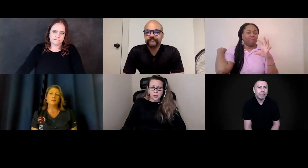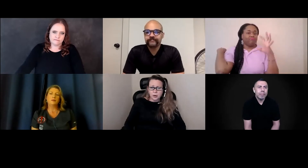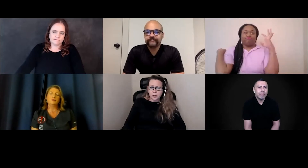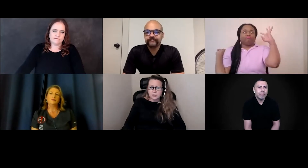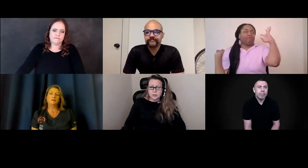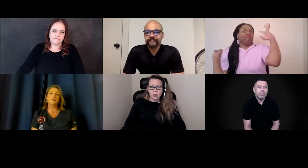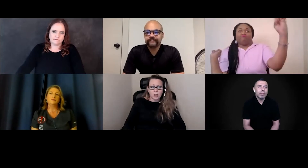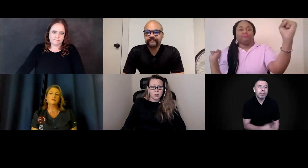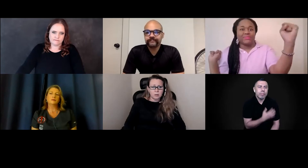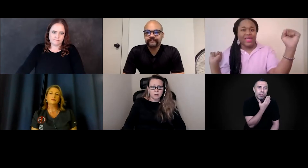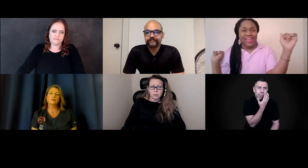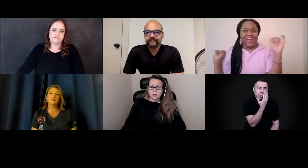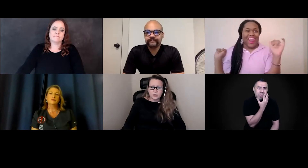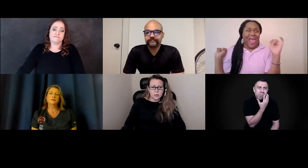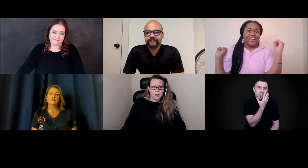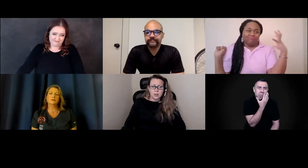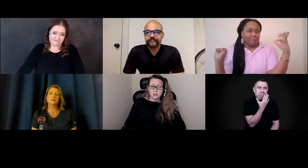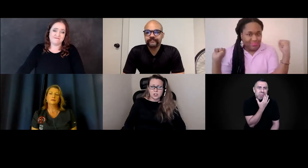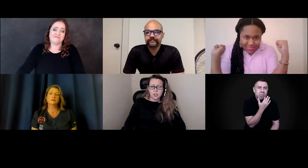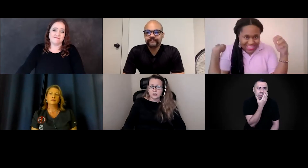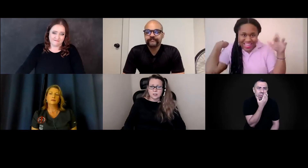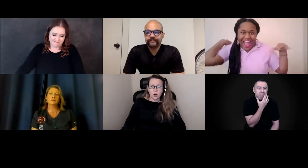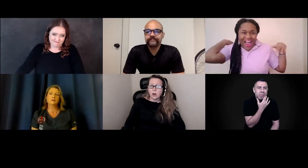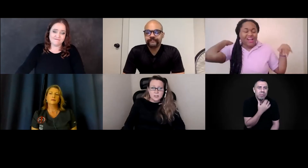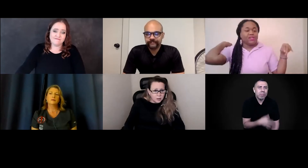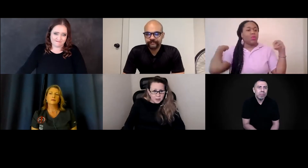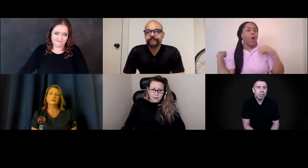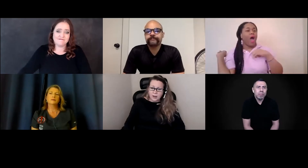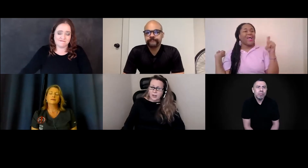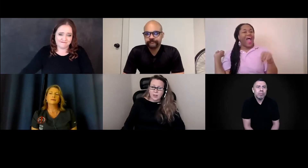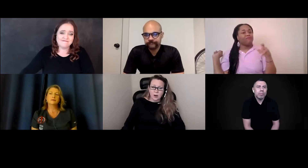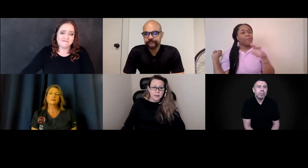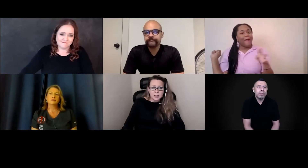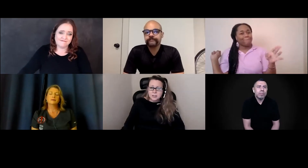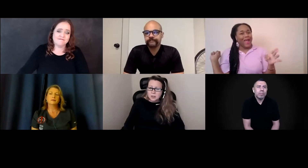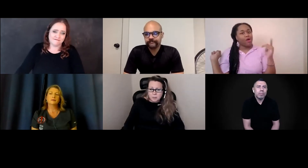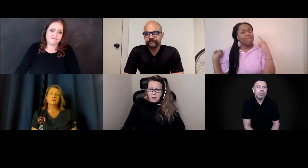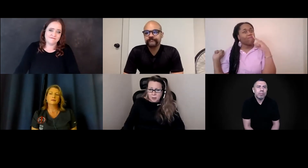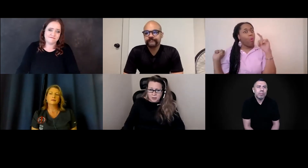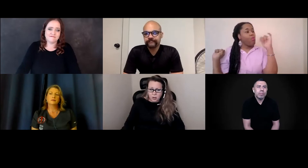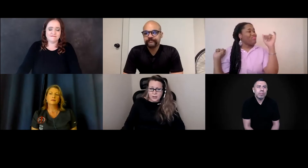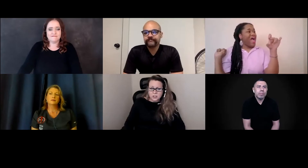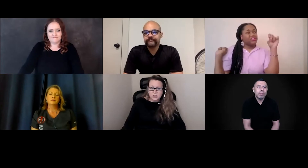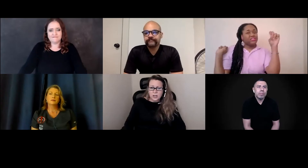interpreter is not really just awesome and their ASL skills may not be all that just